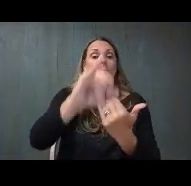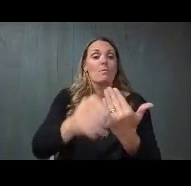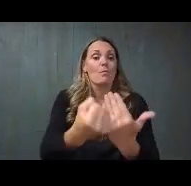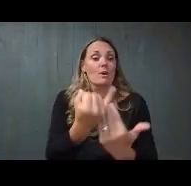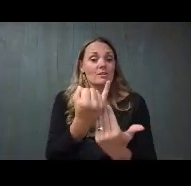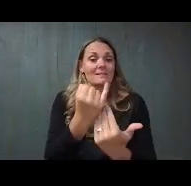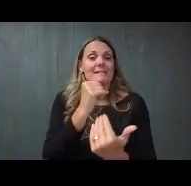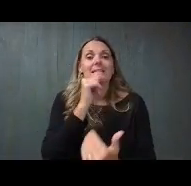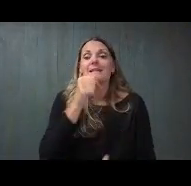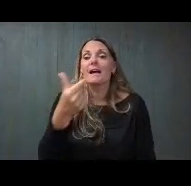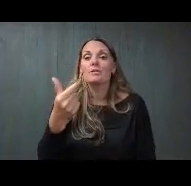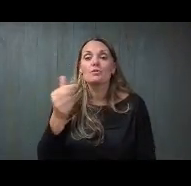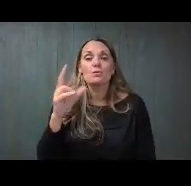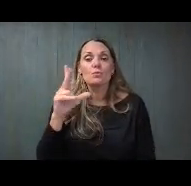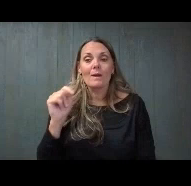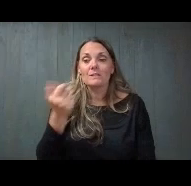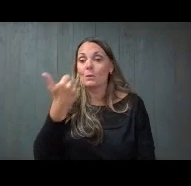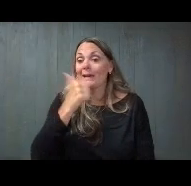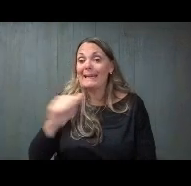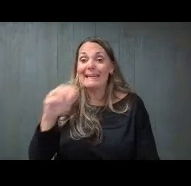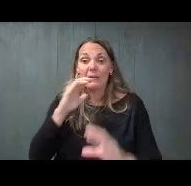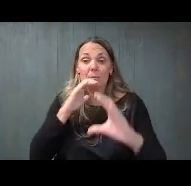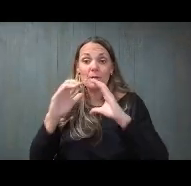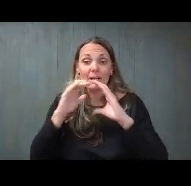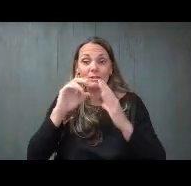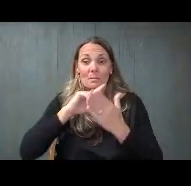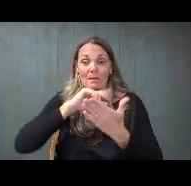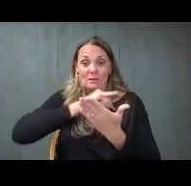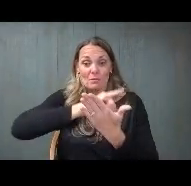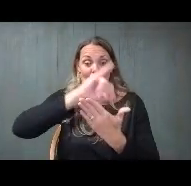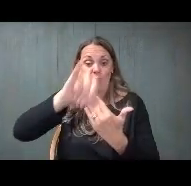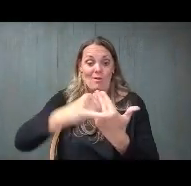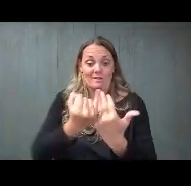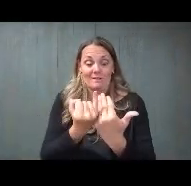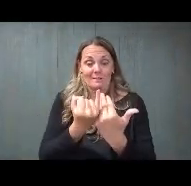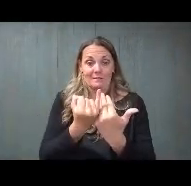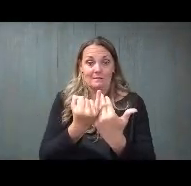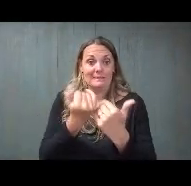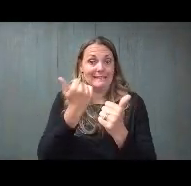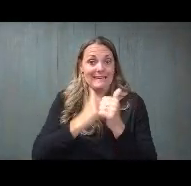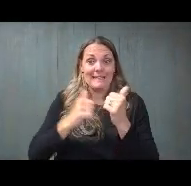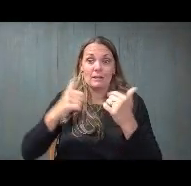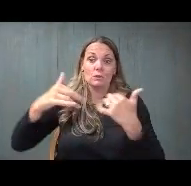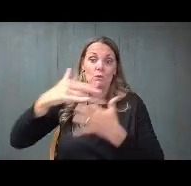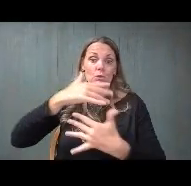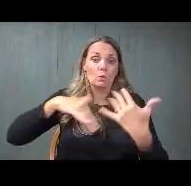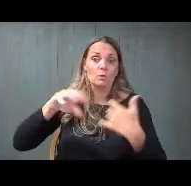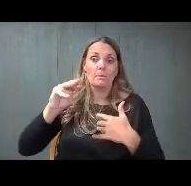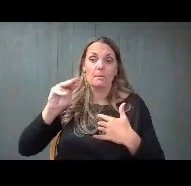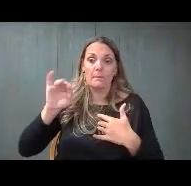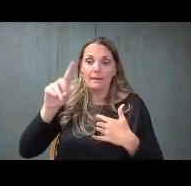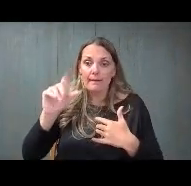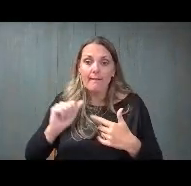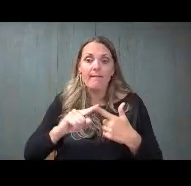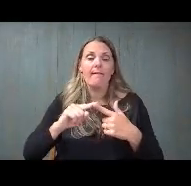So any communication about the establishment projects, including any social media posts, press releases, etc.